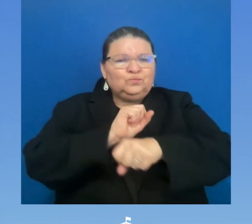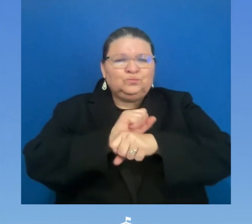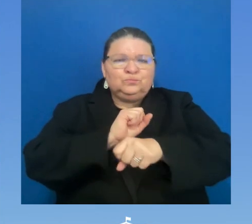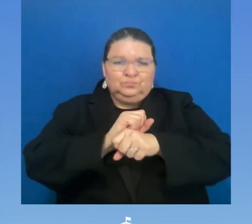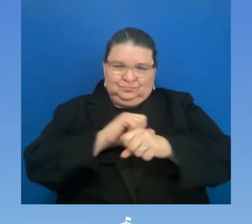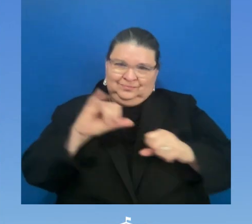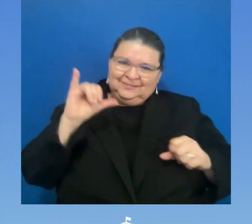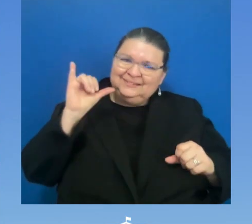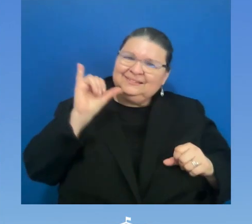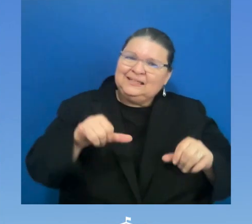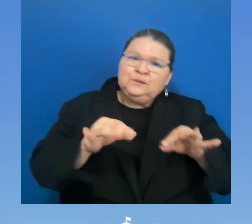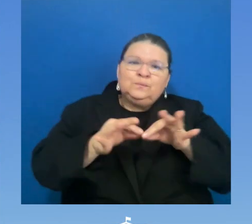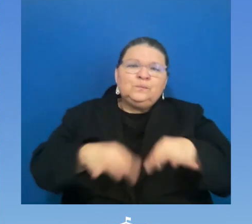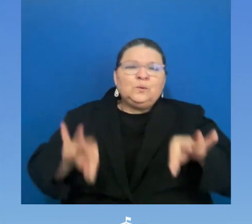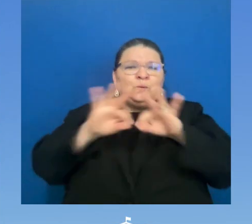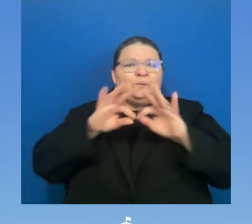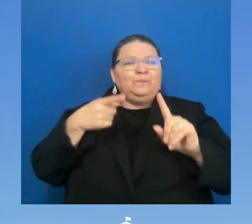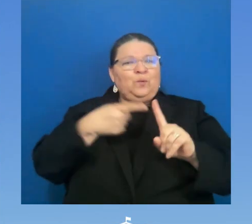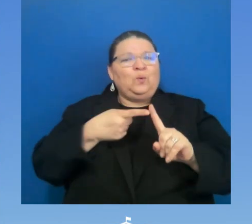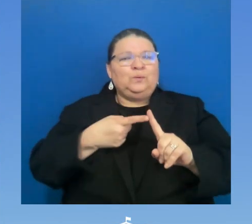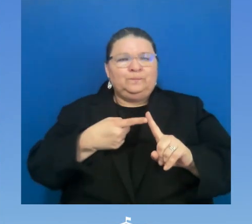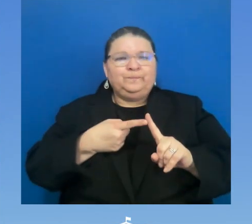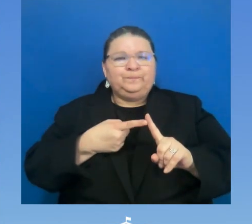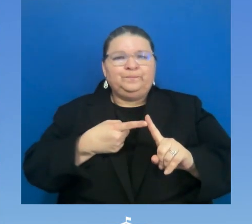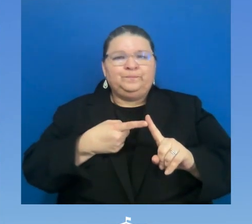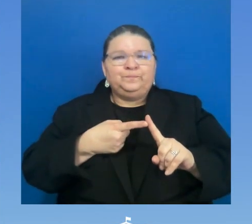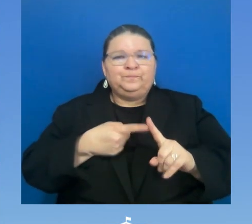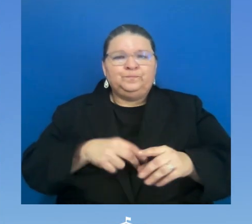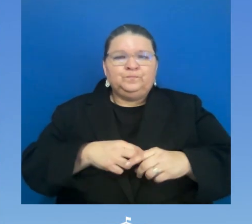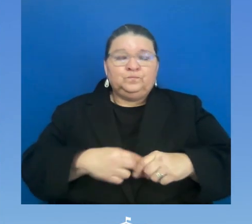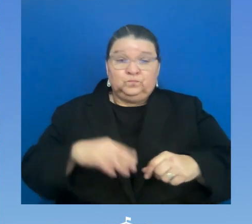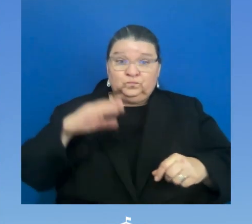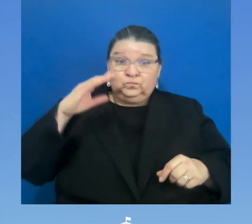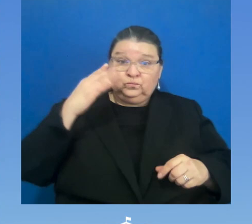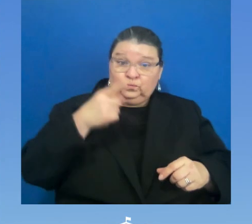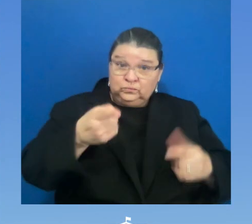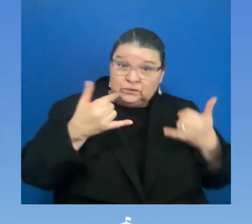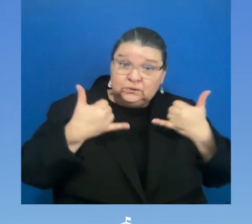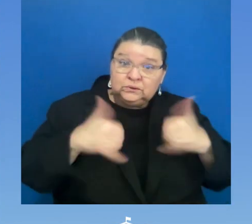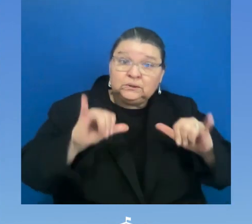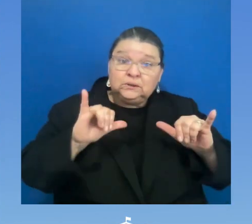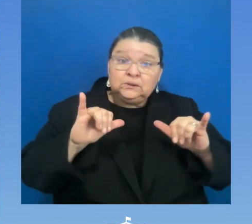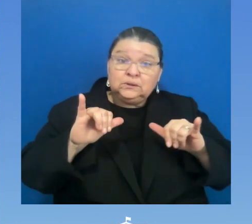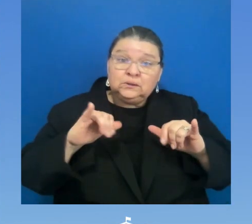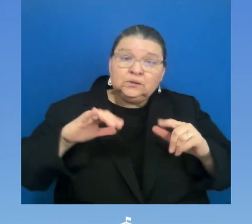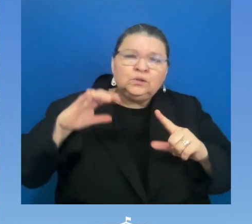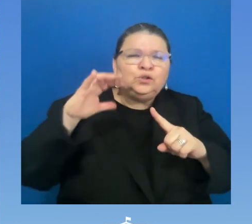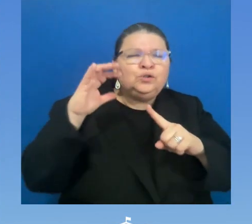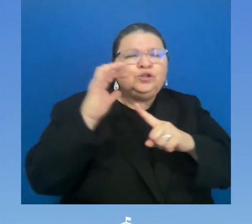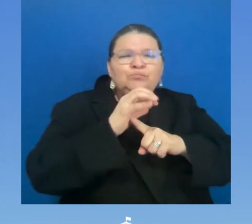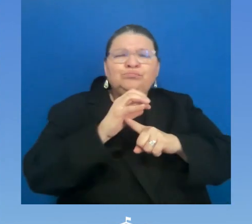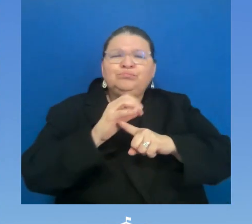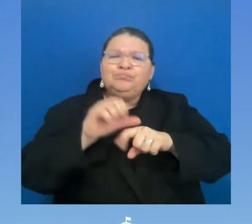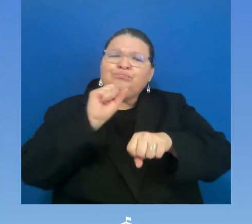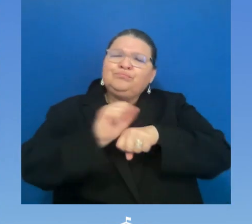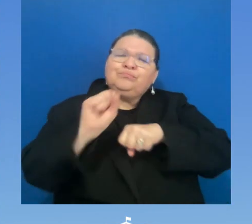for and achieving excellence in your job. And then it required superhuman excellence to endure litigation --